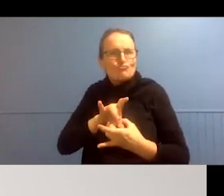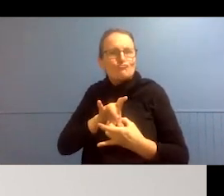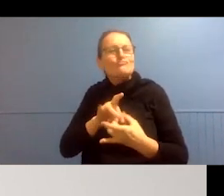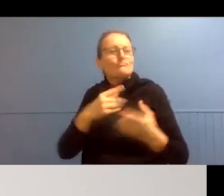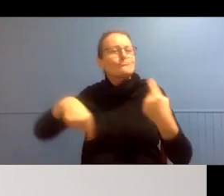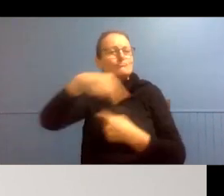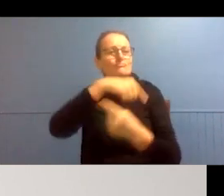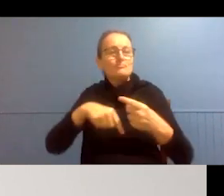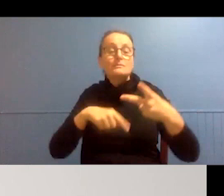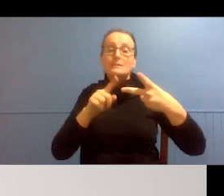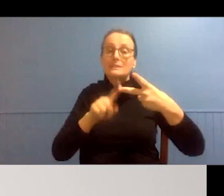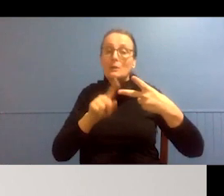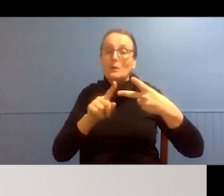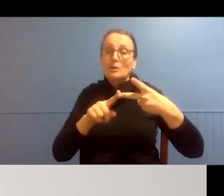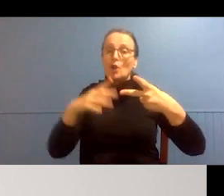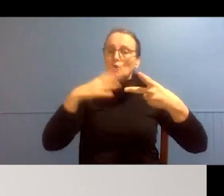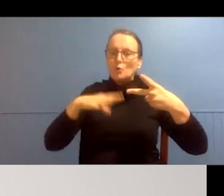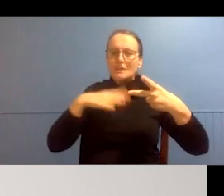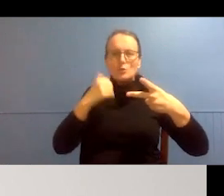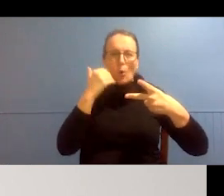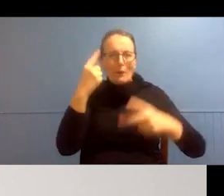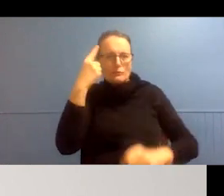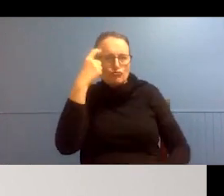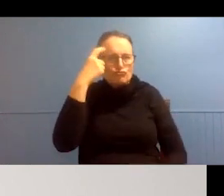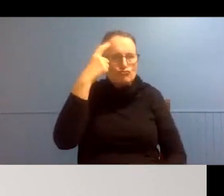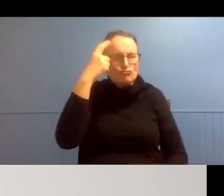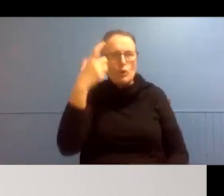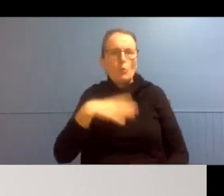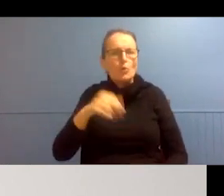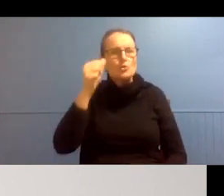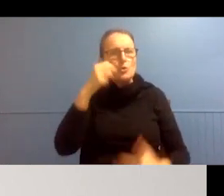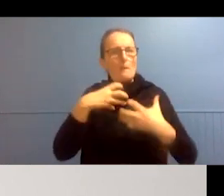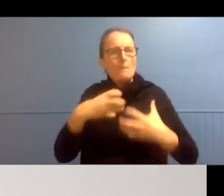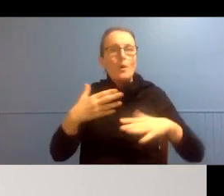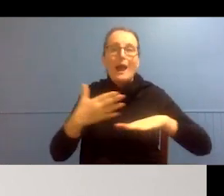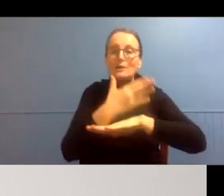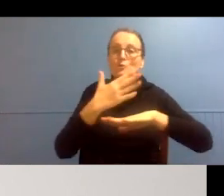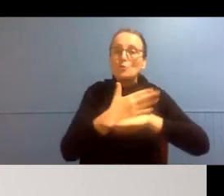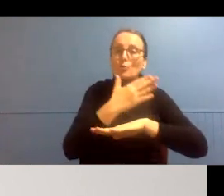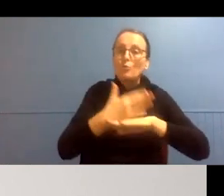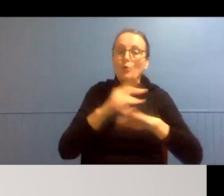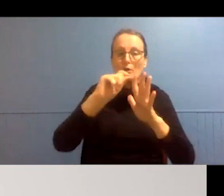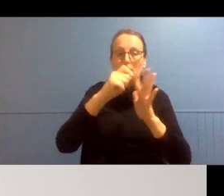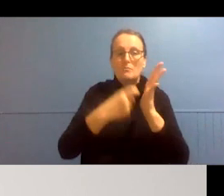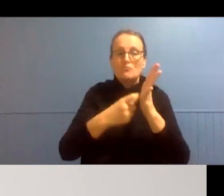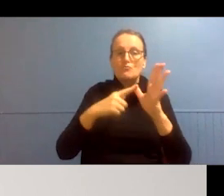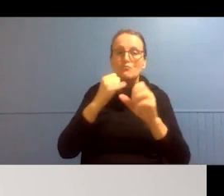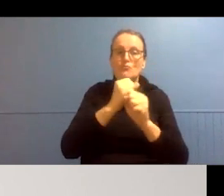all, you ought to practice staying curious and committed to working pragmatically. We will make mistakes, but it's our willingness